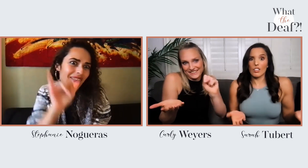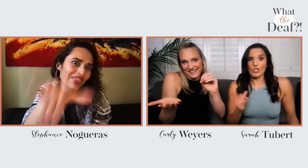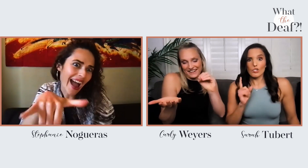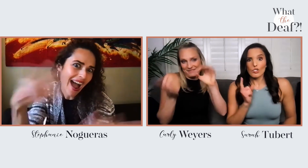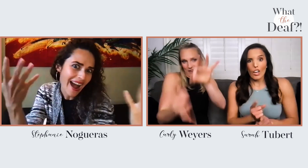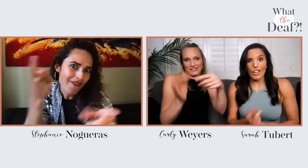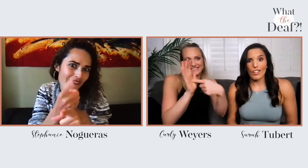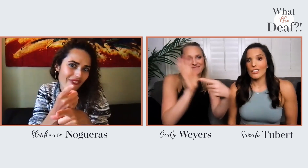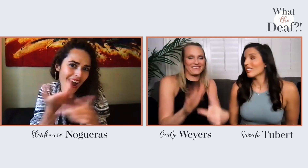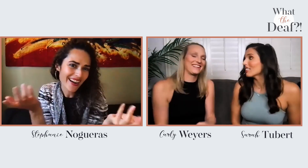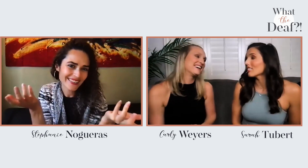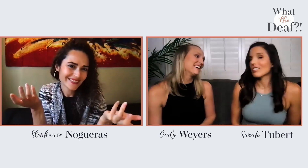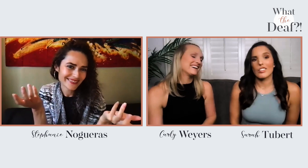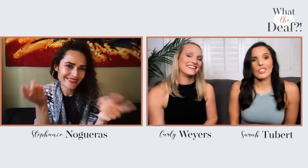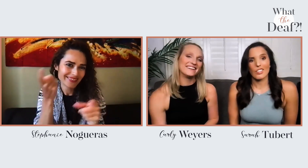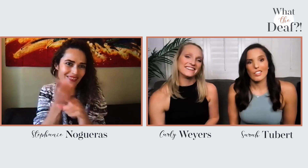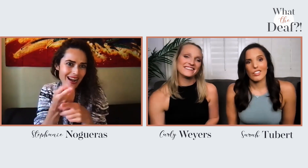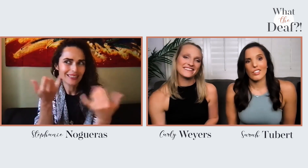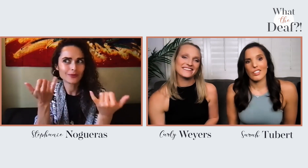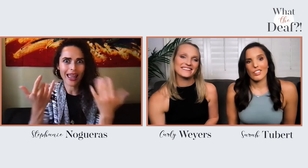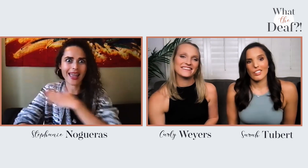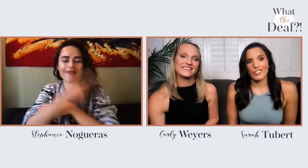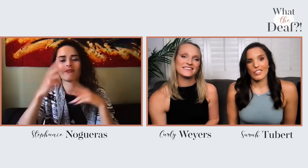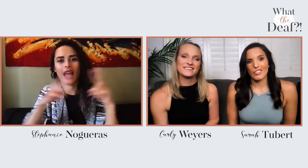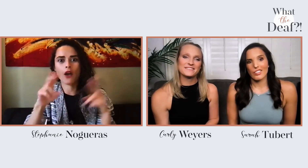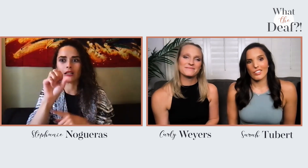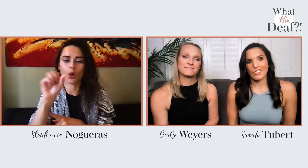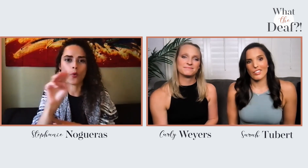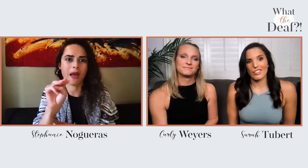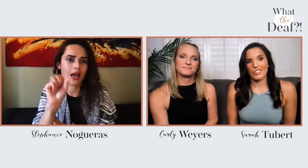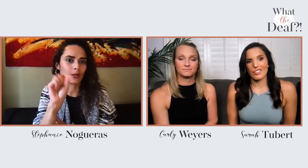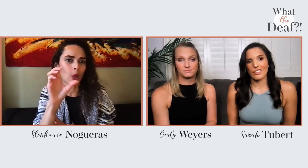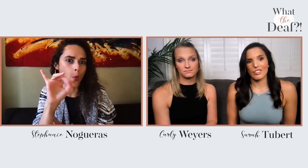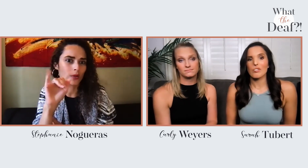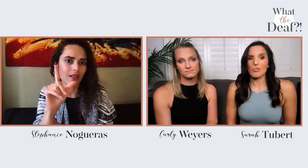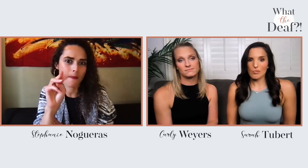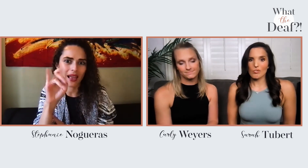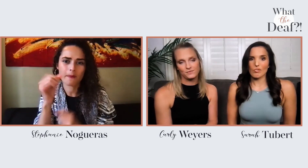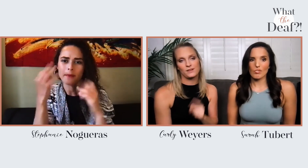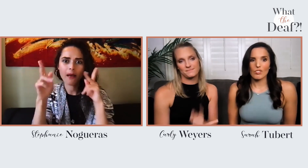Right, right. This is a very social media-esque world that we live in,